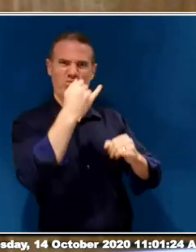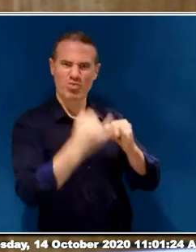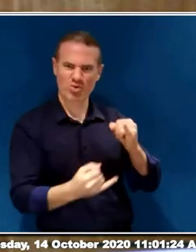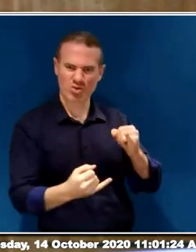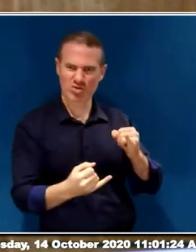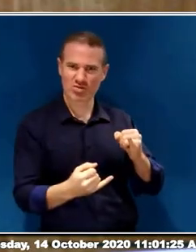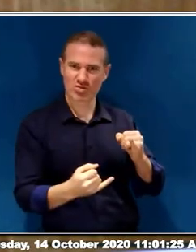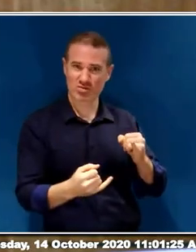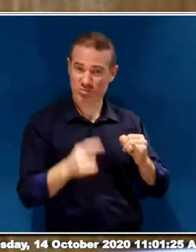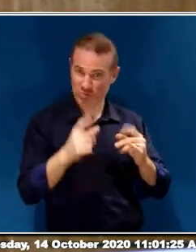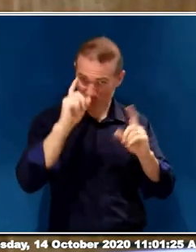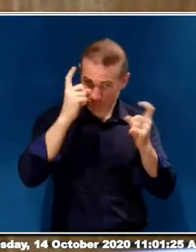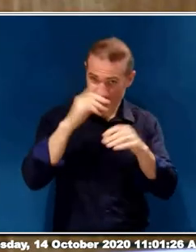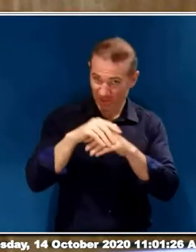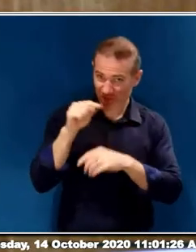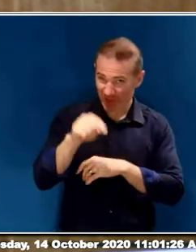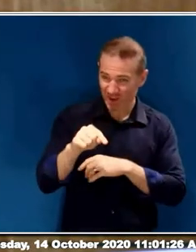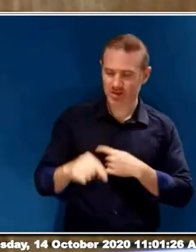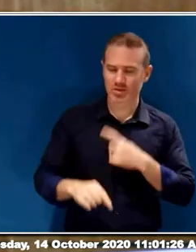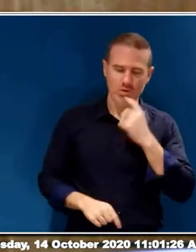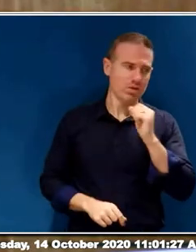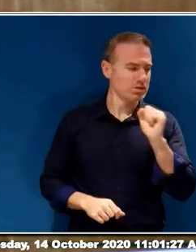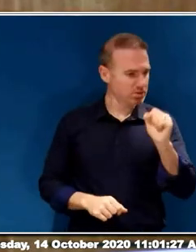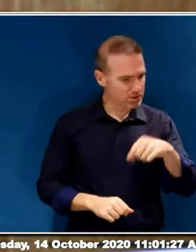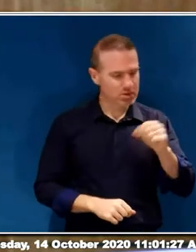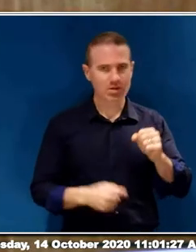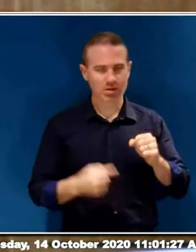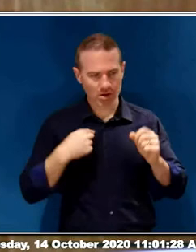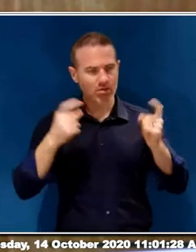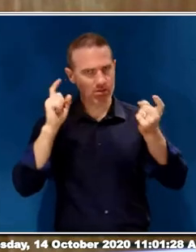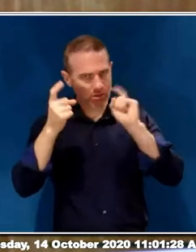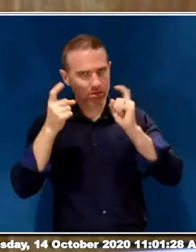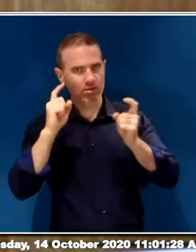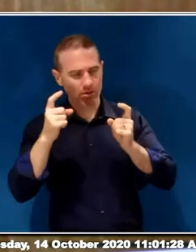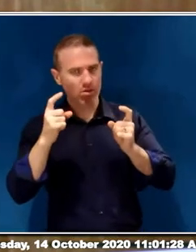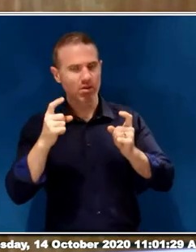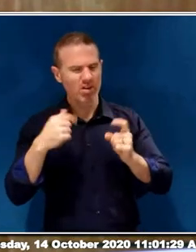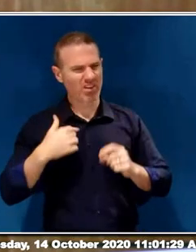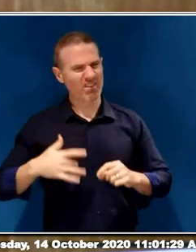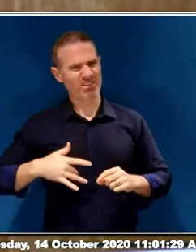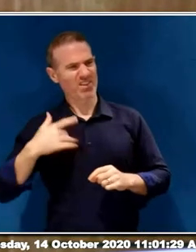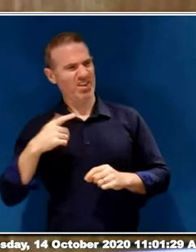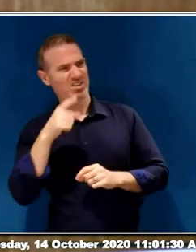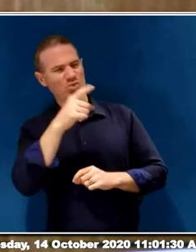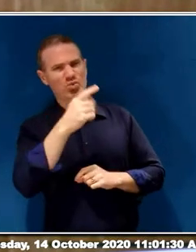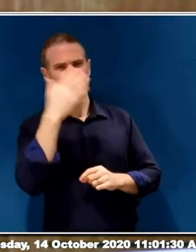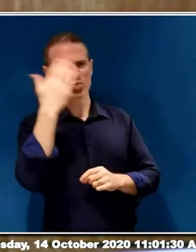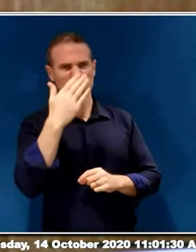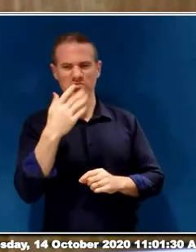I felt that they were punishing him for his behaviour rather than understanding